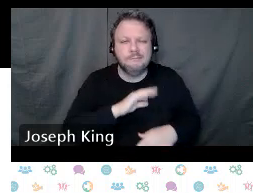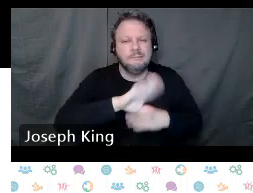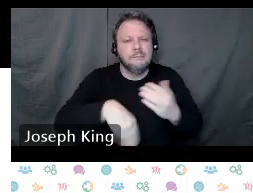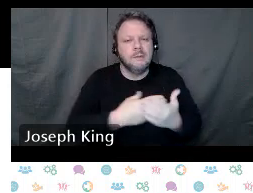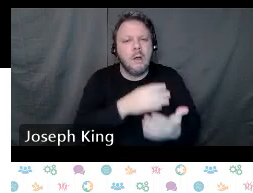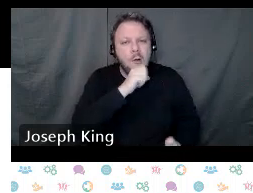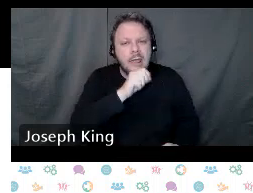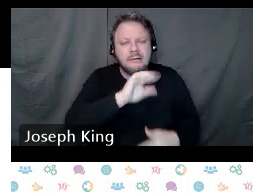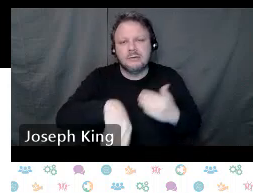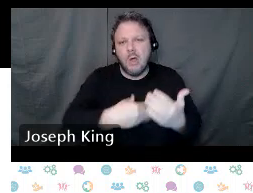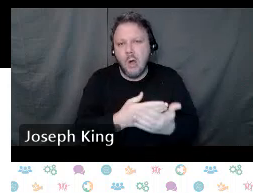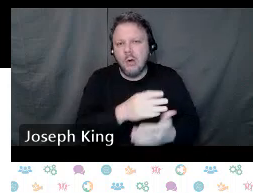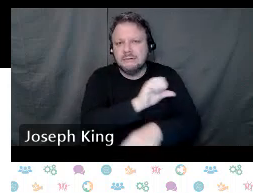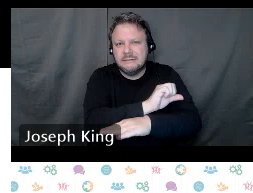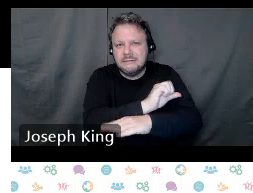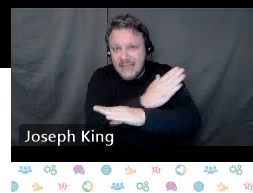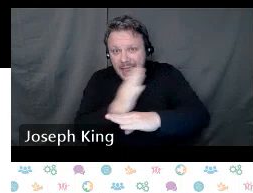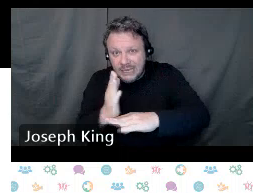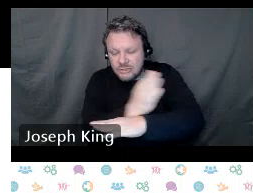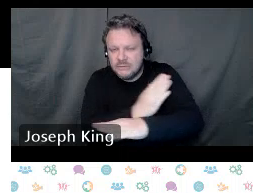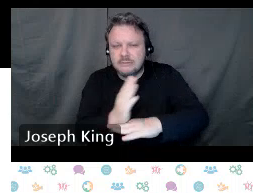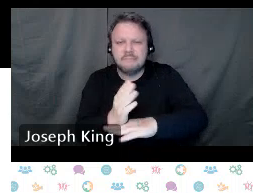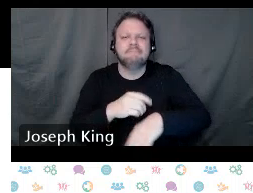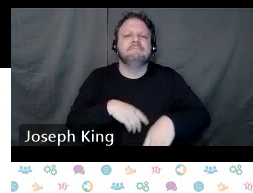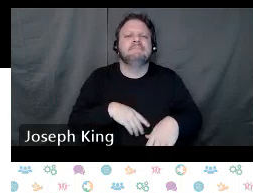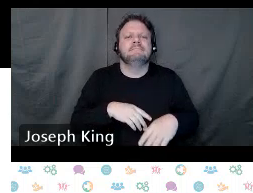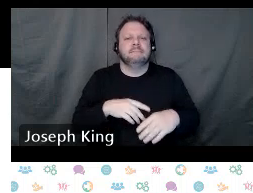North Carolina focuses on aligning existing work.